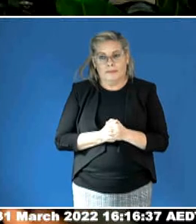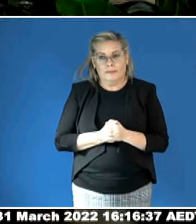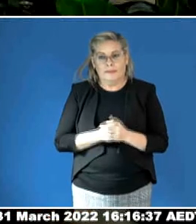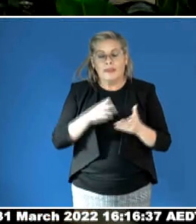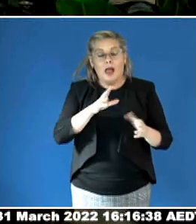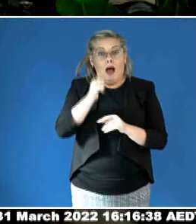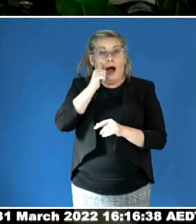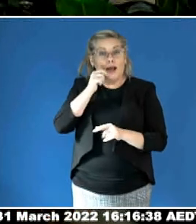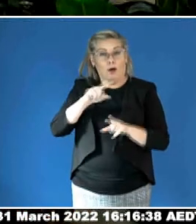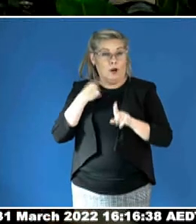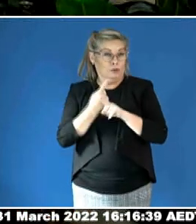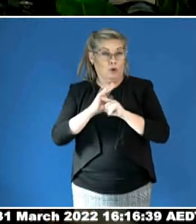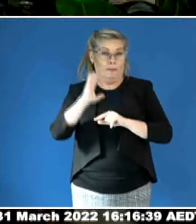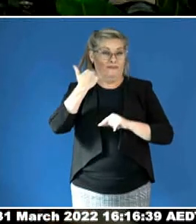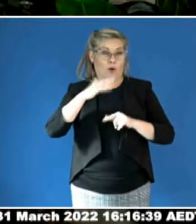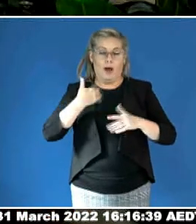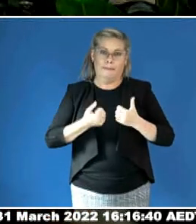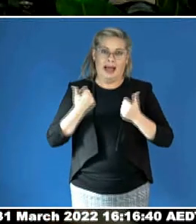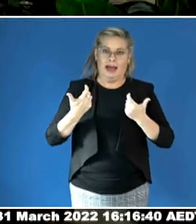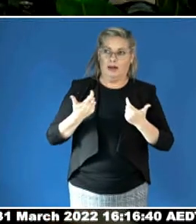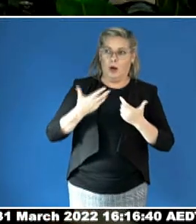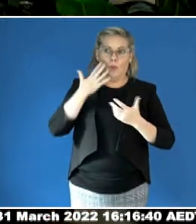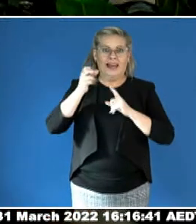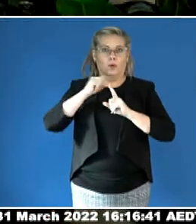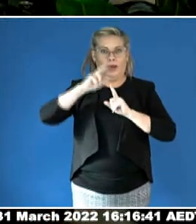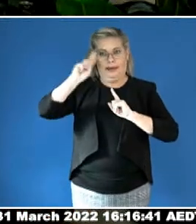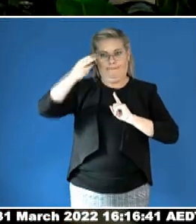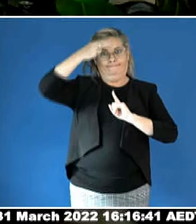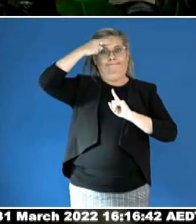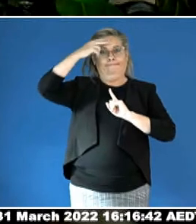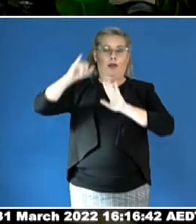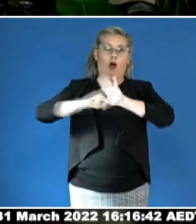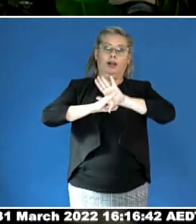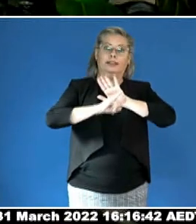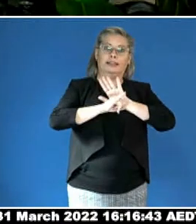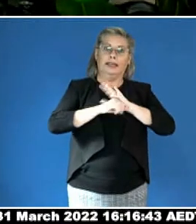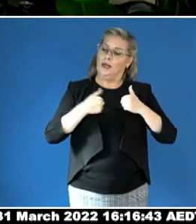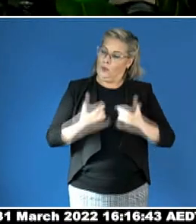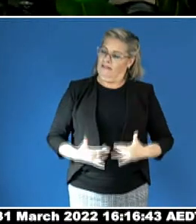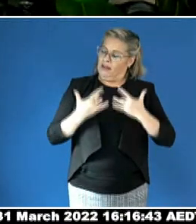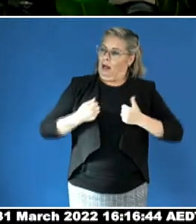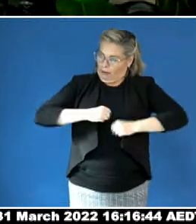recognise our autistic identity. But we think that we need to fund peer support programs and events that enable